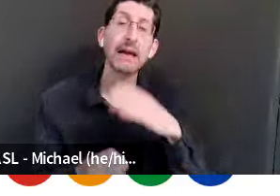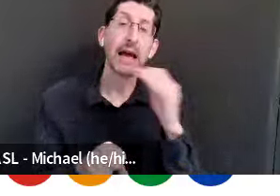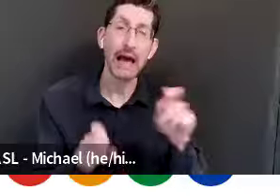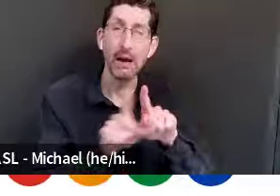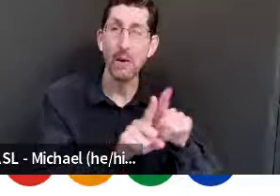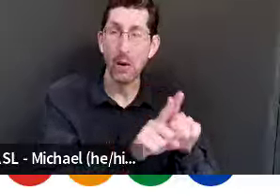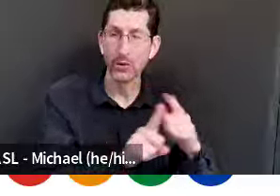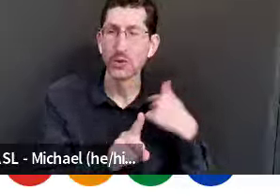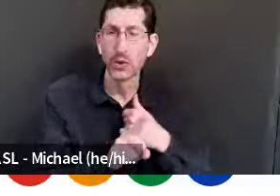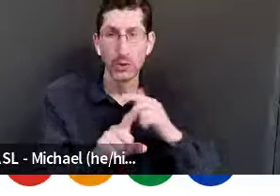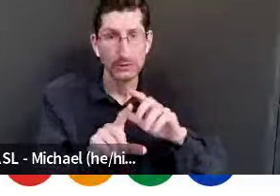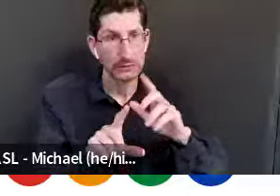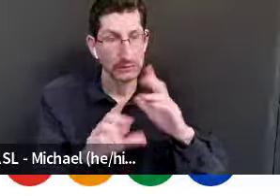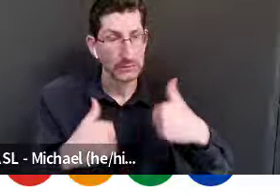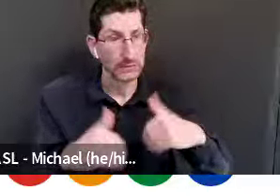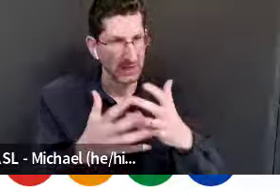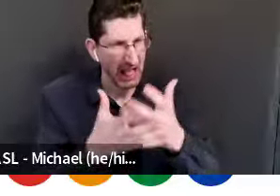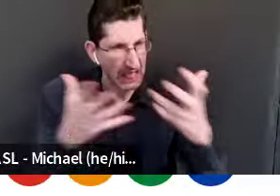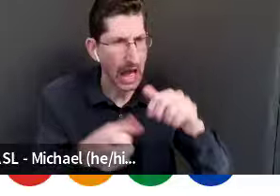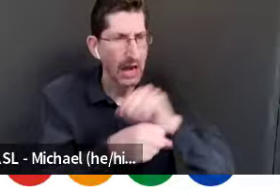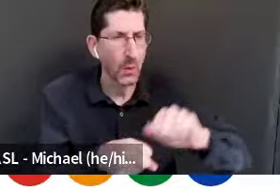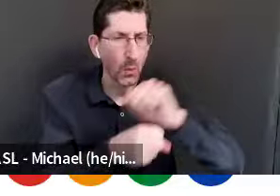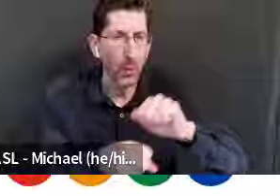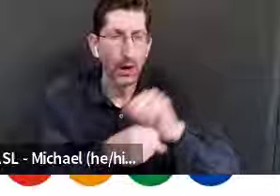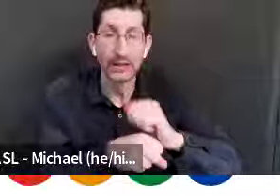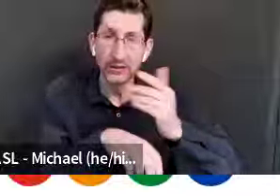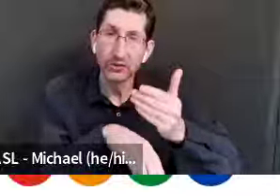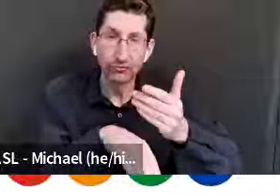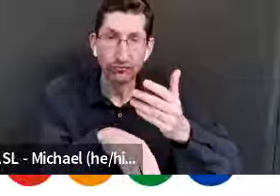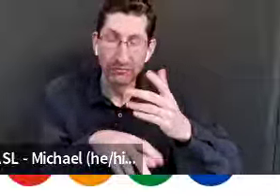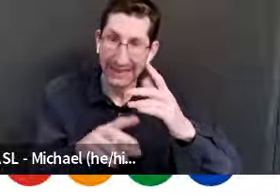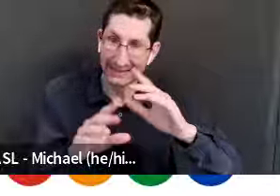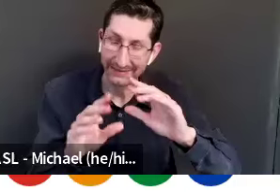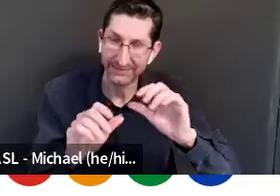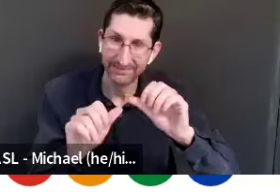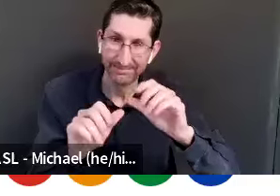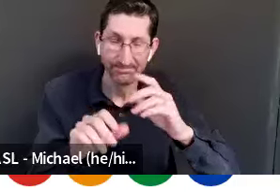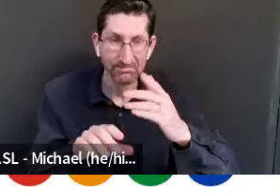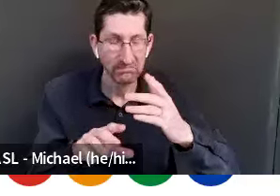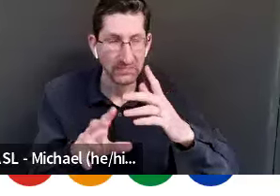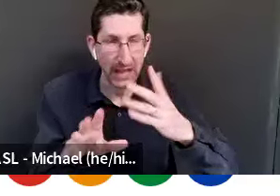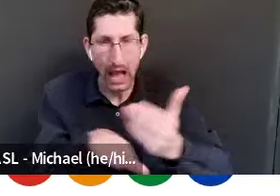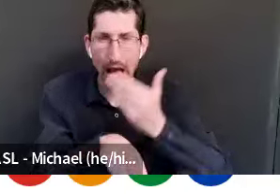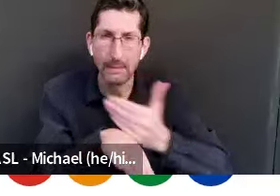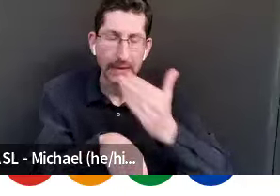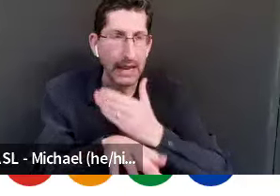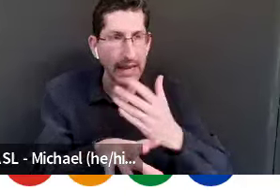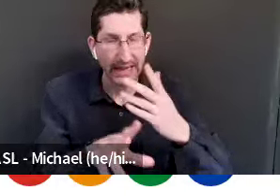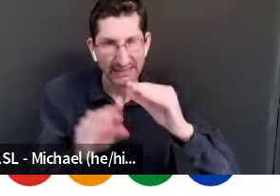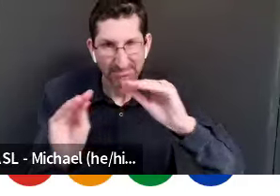RELIABILITY. AND WE'RE ALSO DOING A TON OF WORK TO CONSTANTLY REFRESH ALL OF